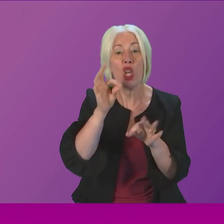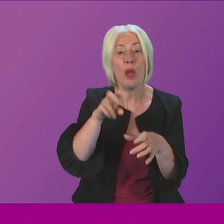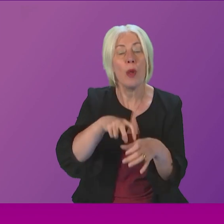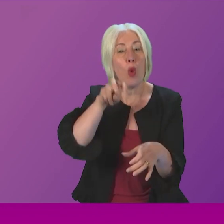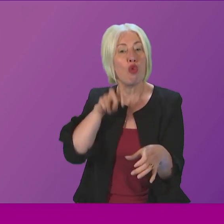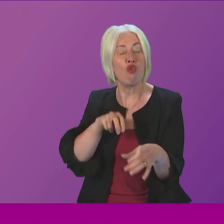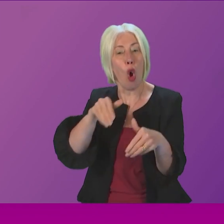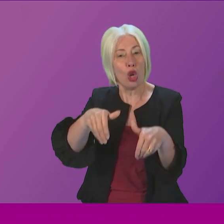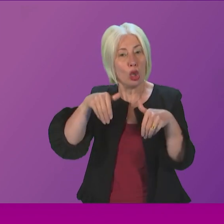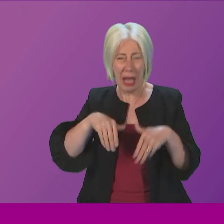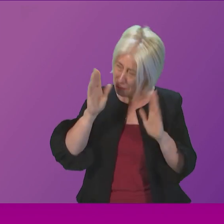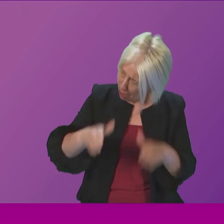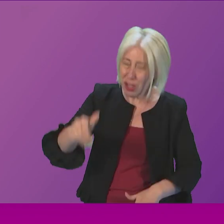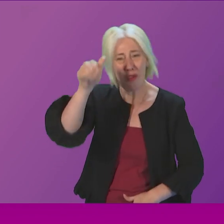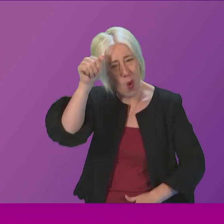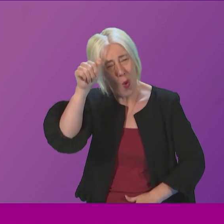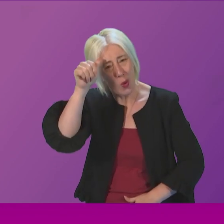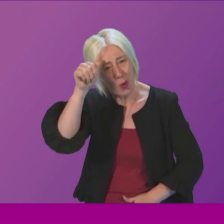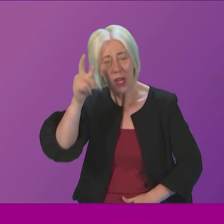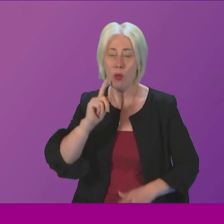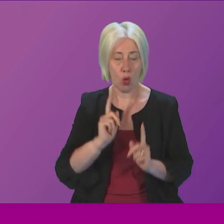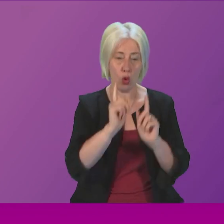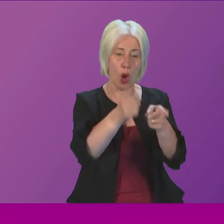He must have known that he was about to appoint a new transport minister.